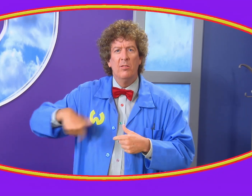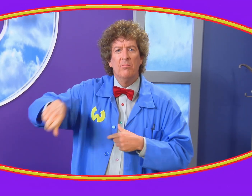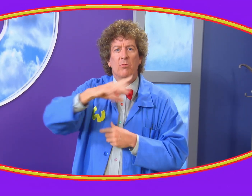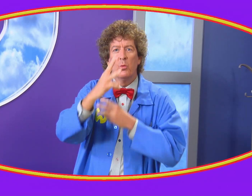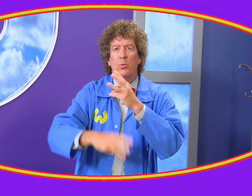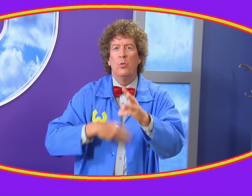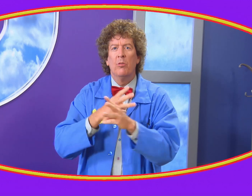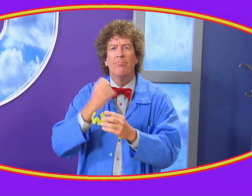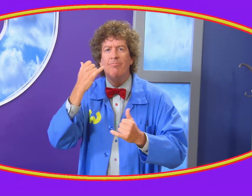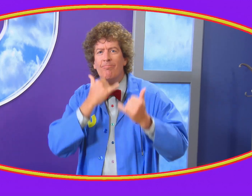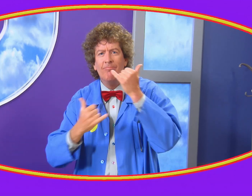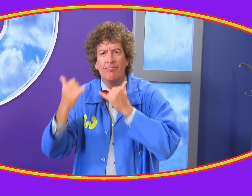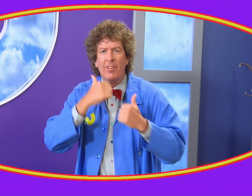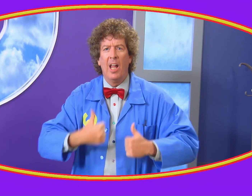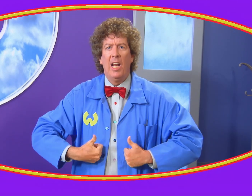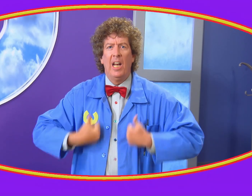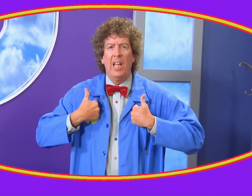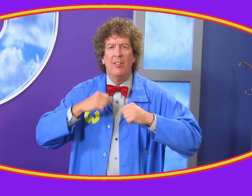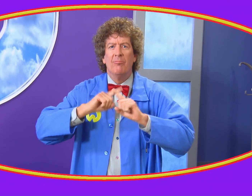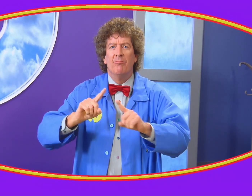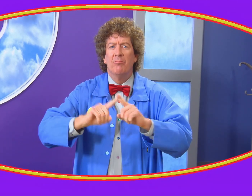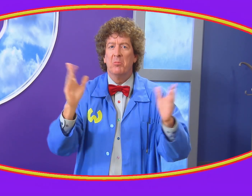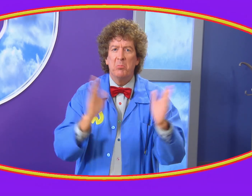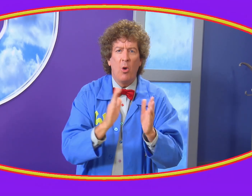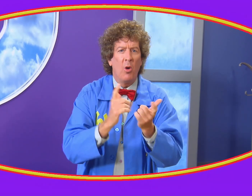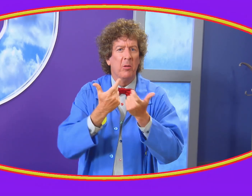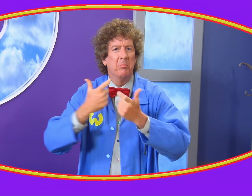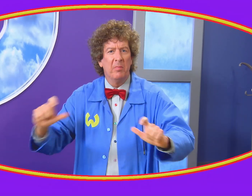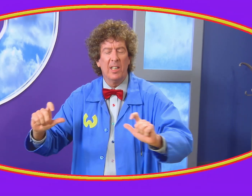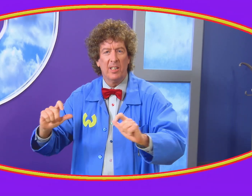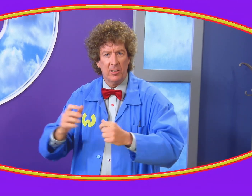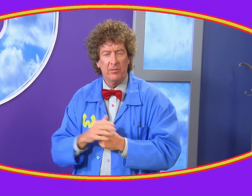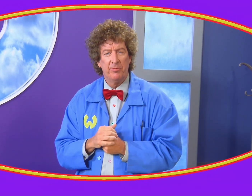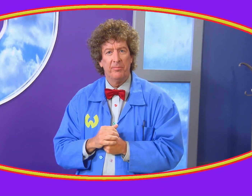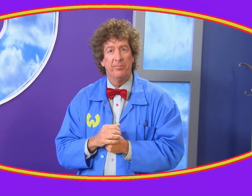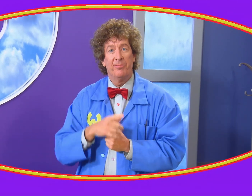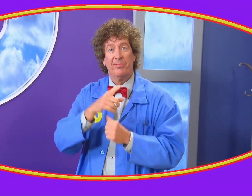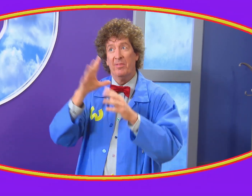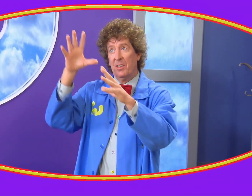IT'S WHAT MAKES ALL THE WRONG THINGS HAPPEN IN LIFE, WHETHER SMALL OR BIG.